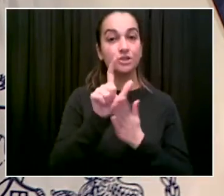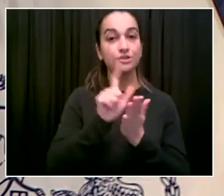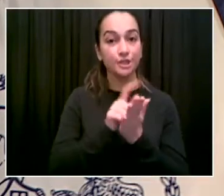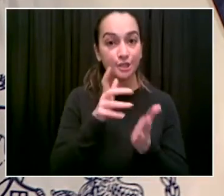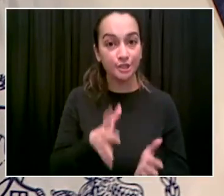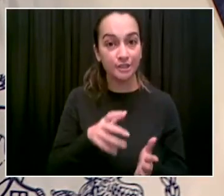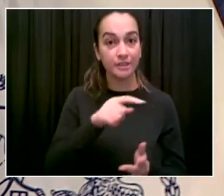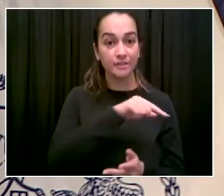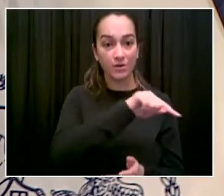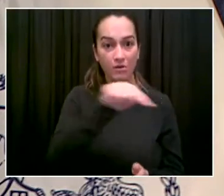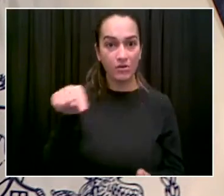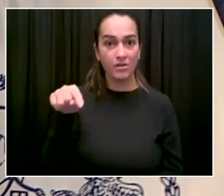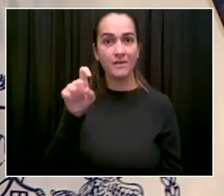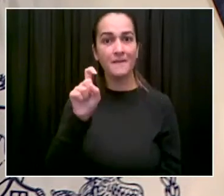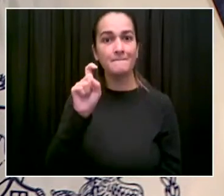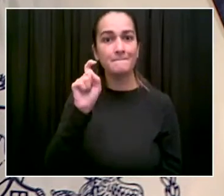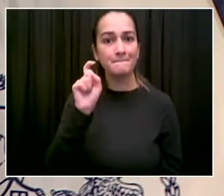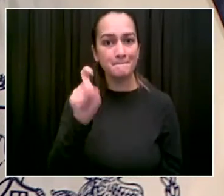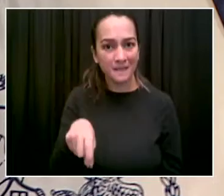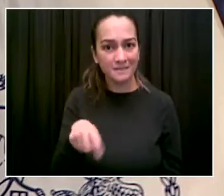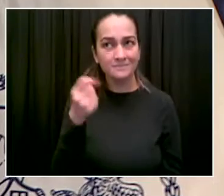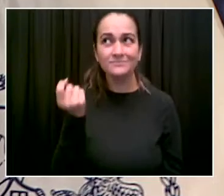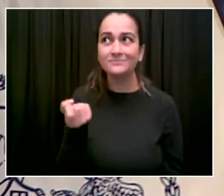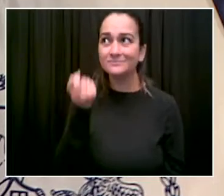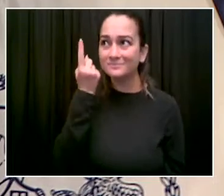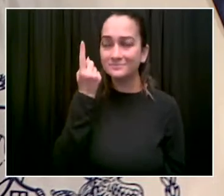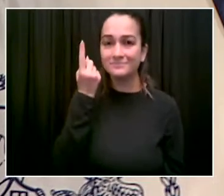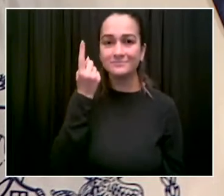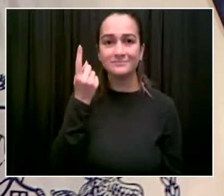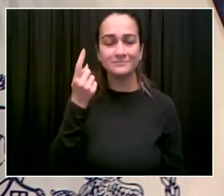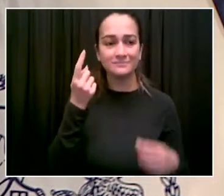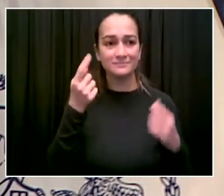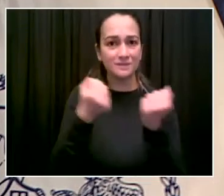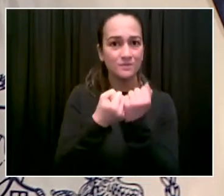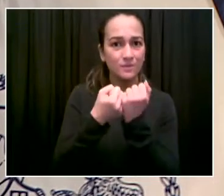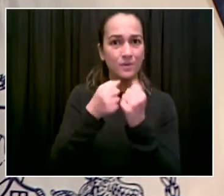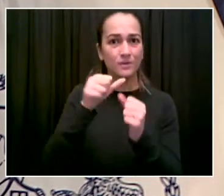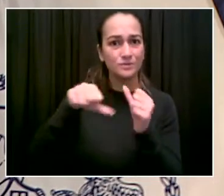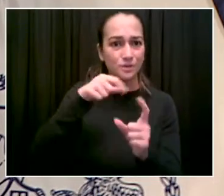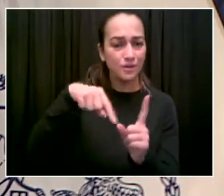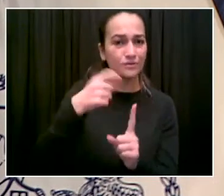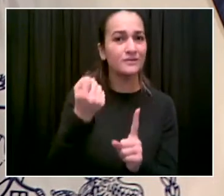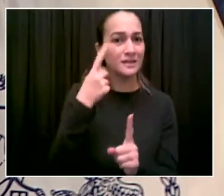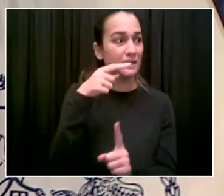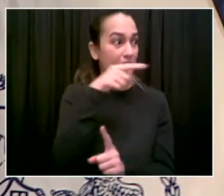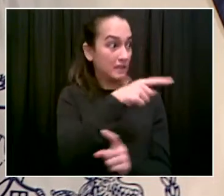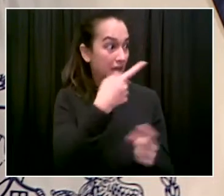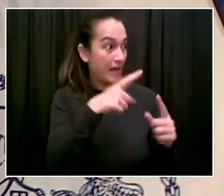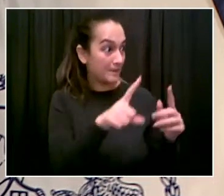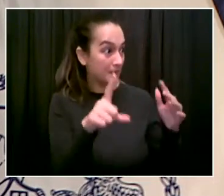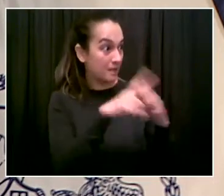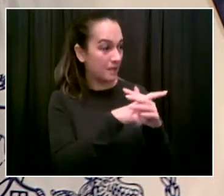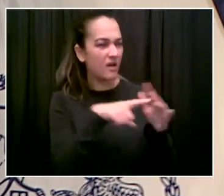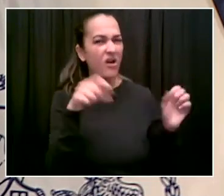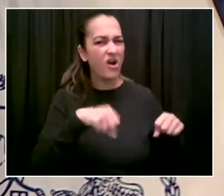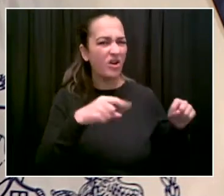NYPD, AND THE COURTS AGREE NEED TO BE